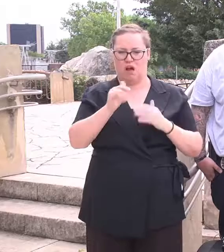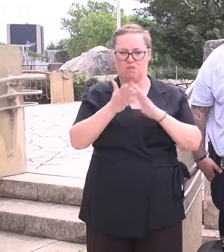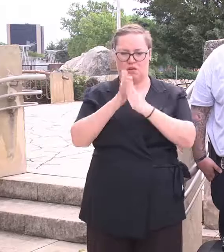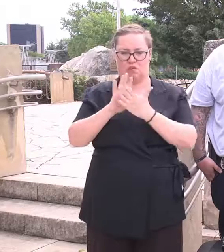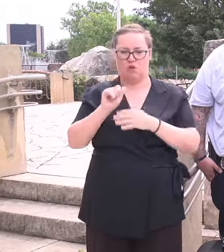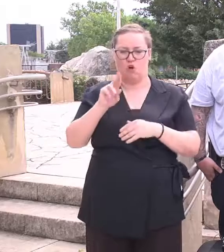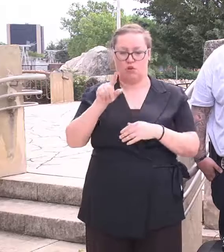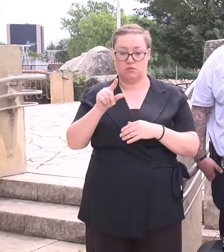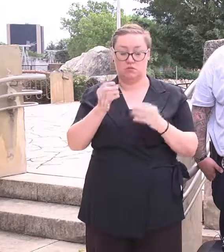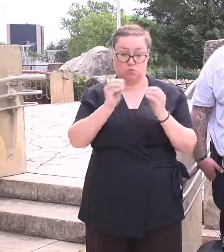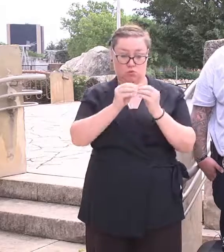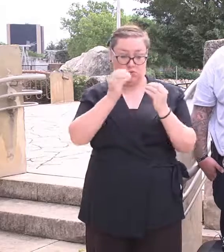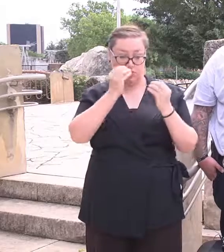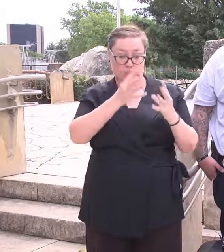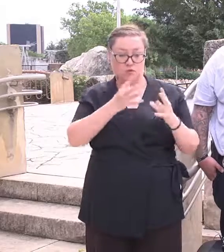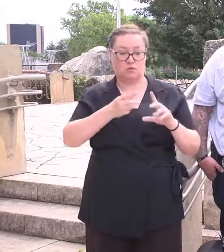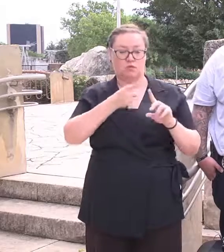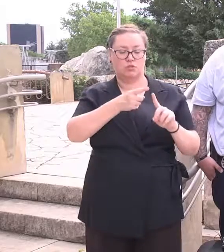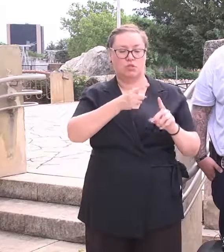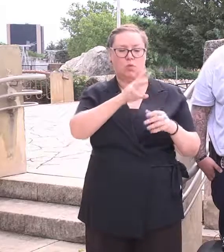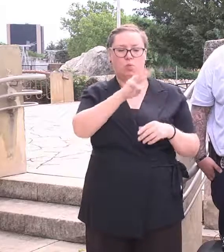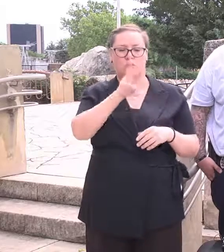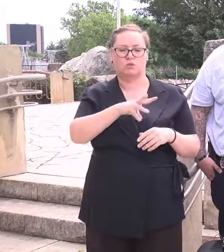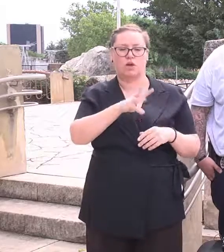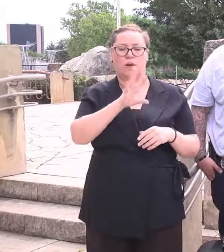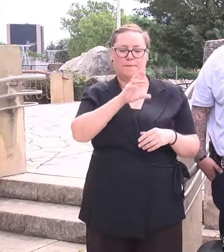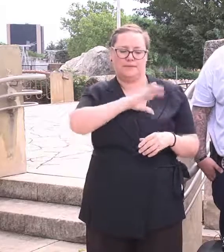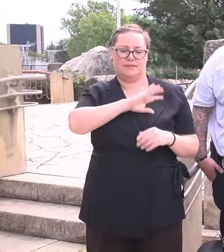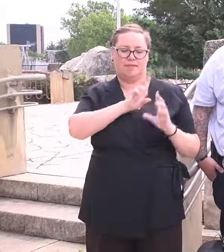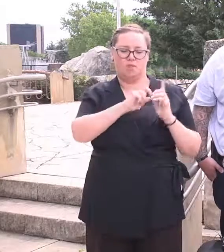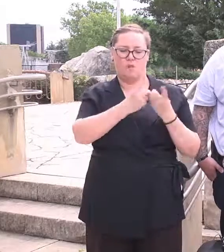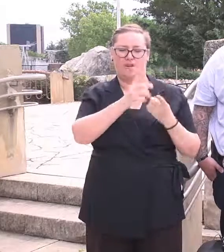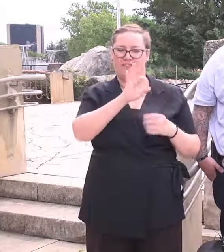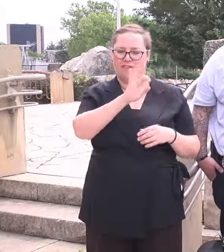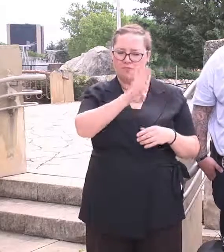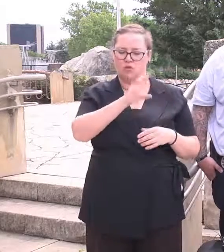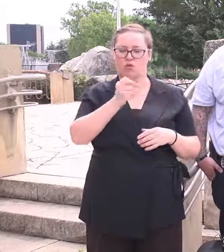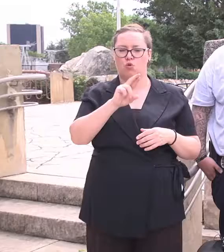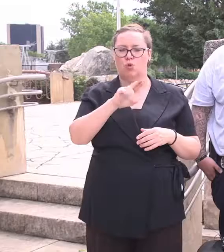that you can go to our our wisha Police Department Facebook page or the juvenile intervention unit